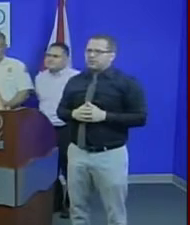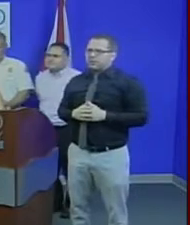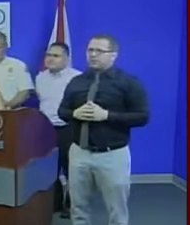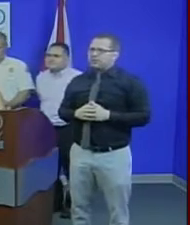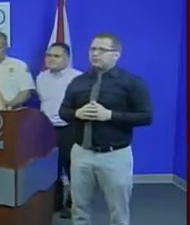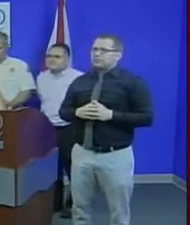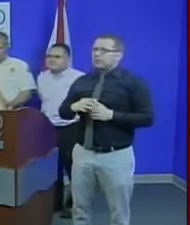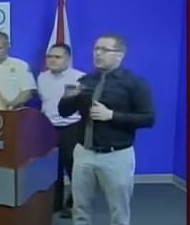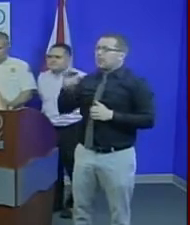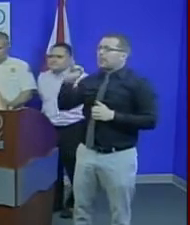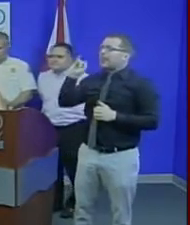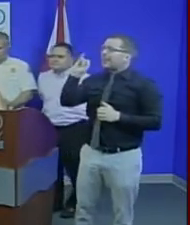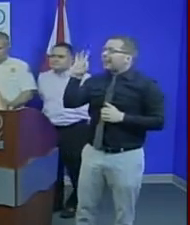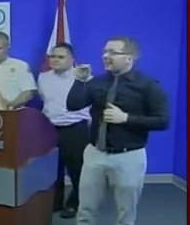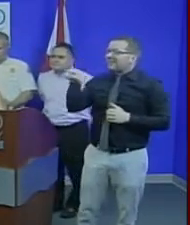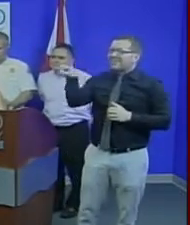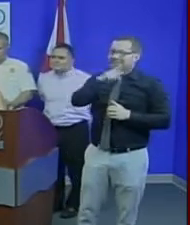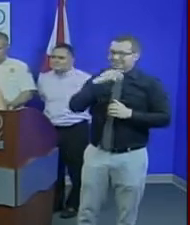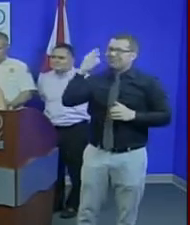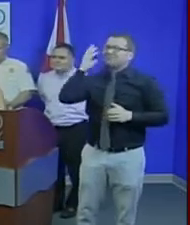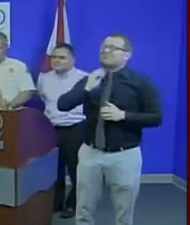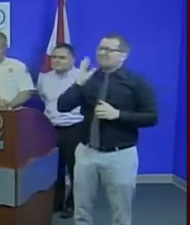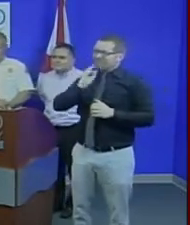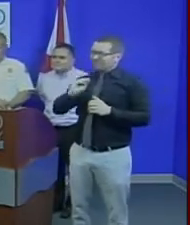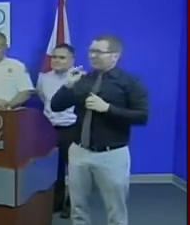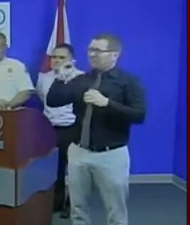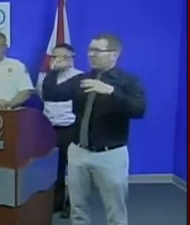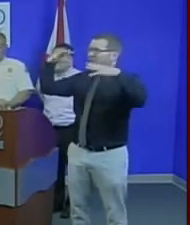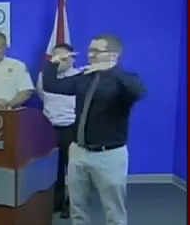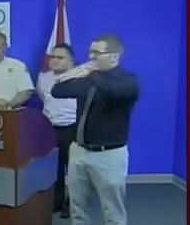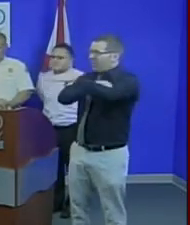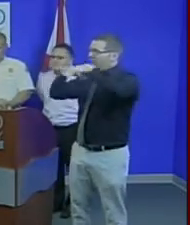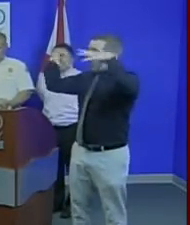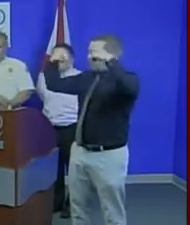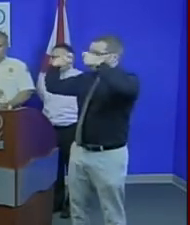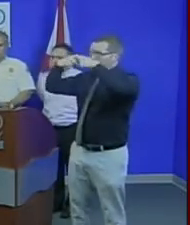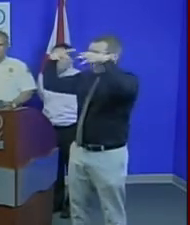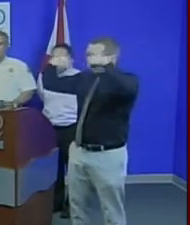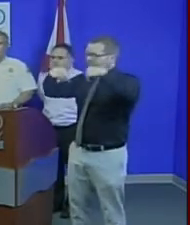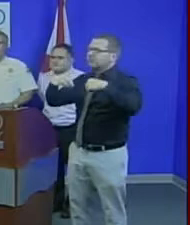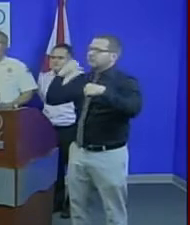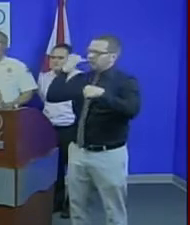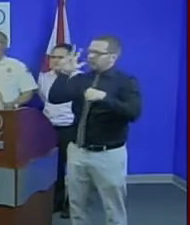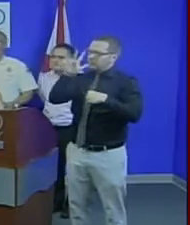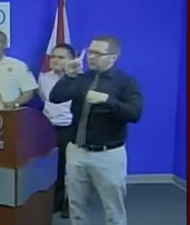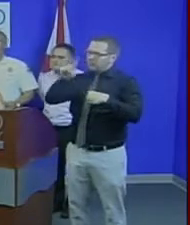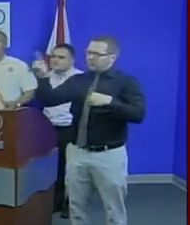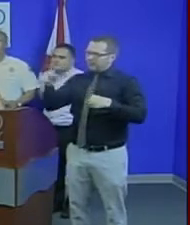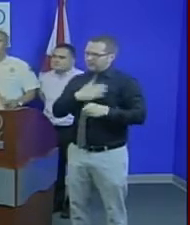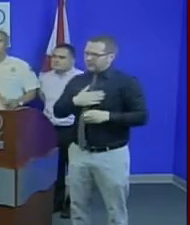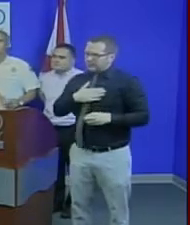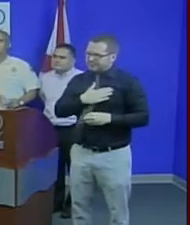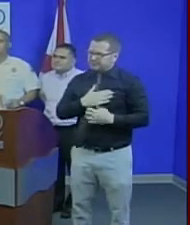AGAI OUR AIRPORT IT WILL BE 30 A.M. NO FLIGHTS WILL BE GOING IN OR